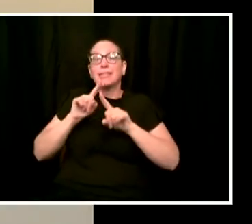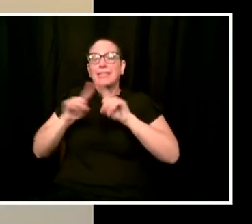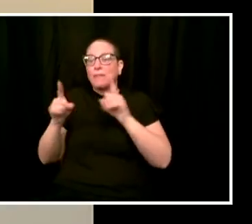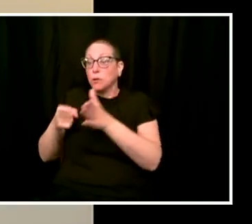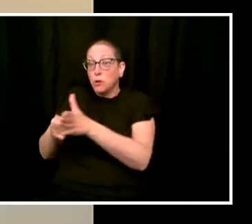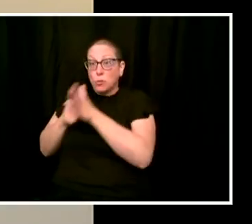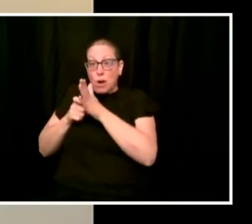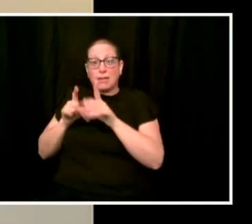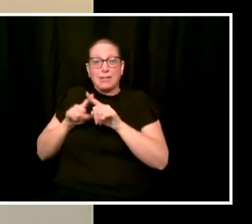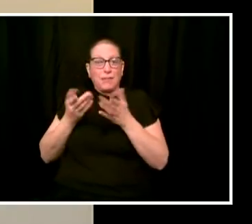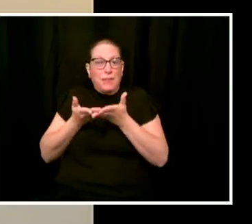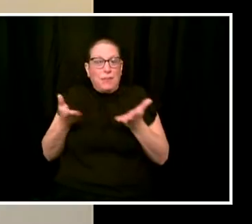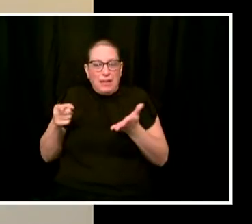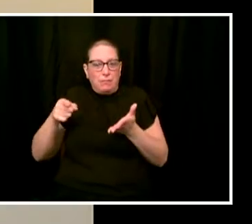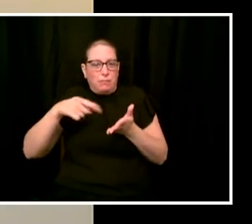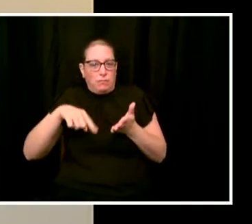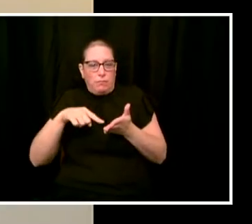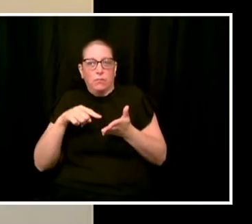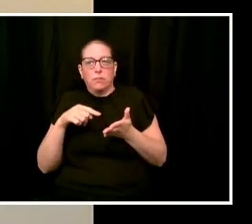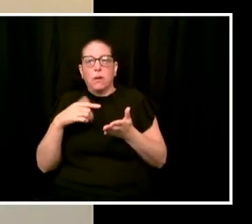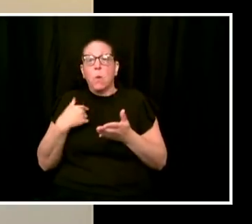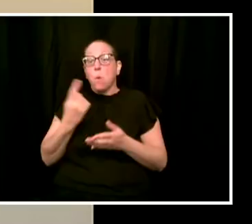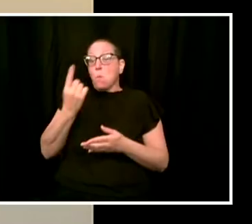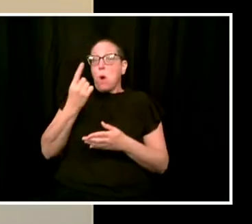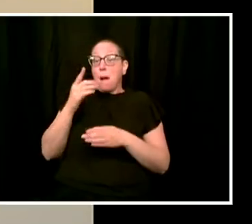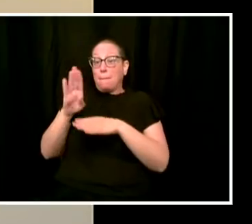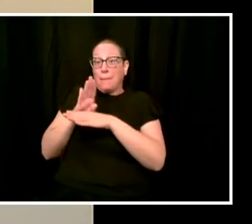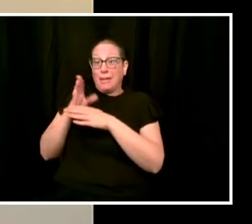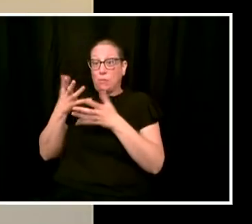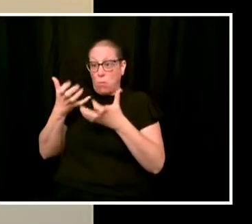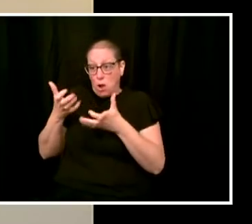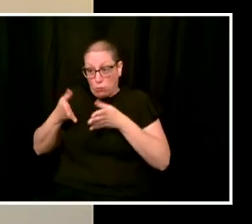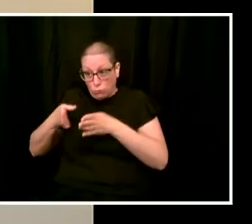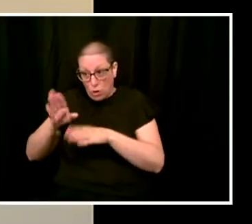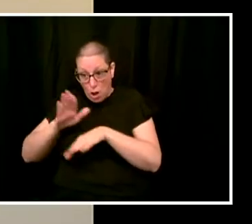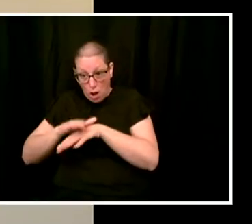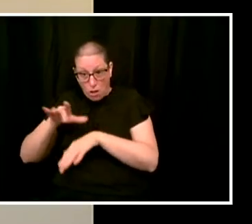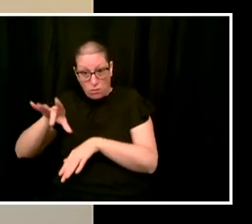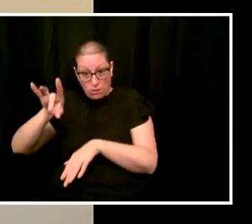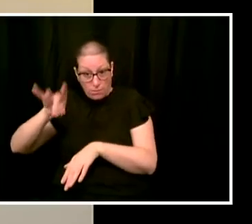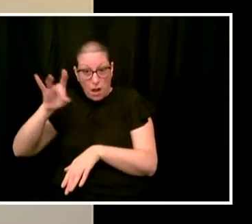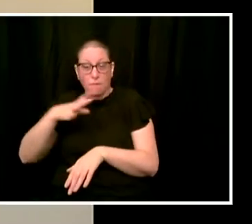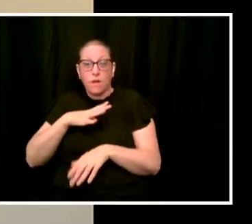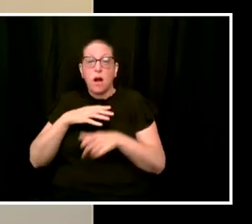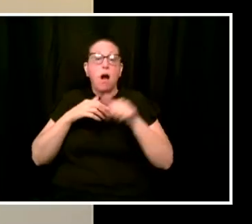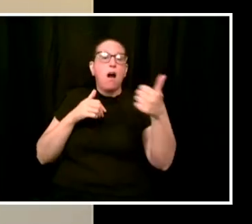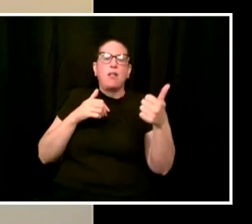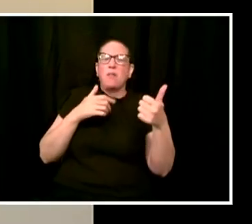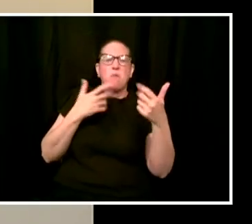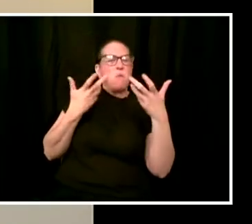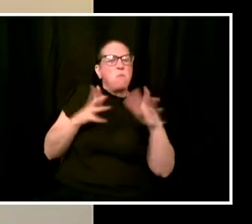THEIR BUSINESS. EVERY BUSINESS IS DIFFERENT.